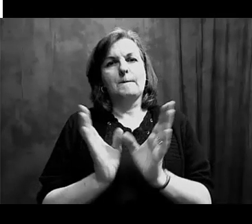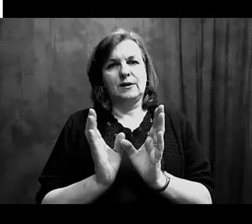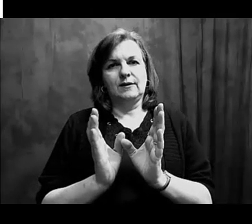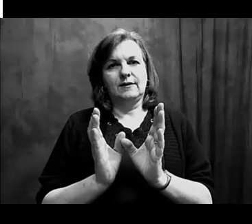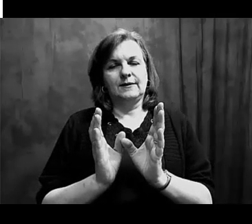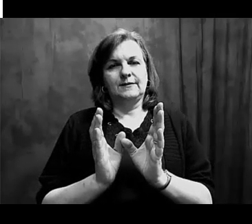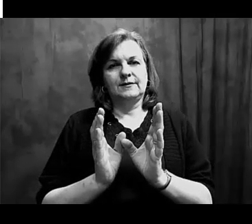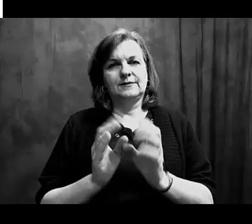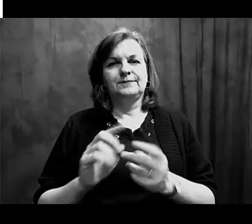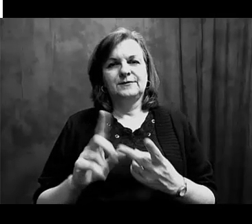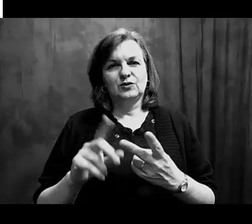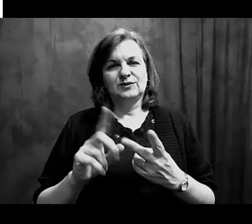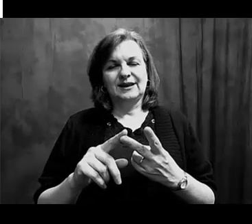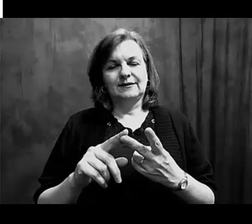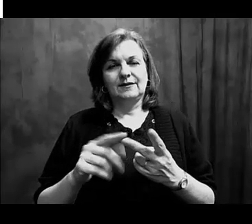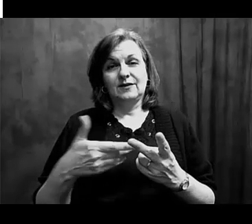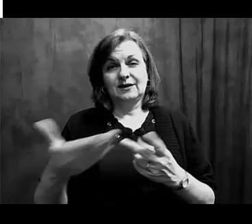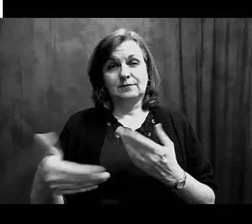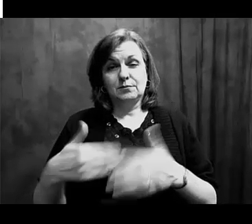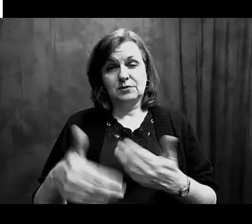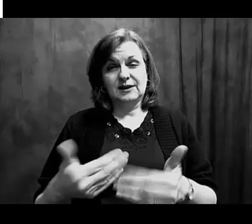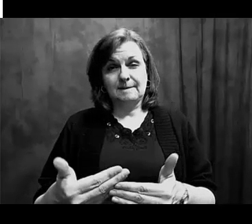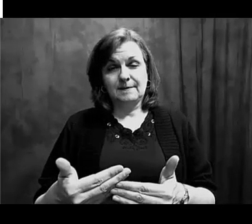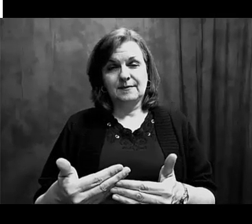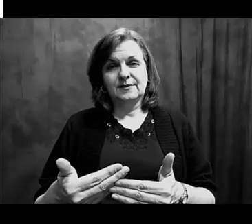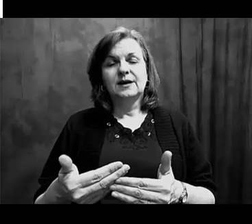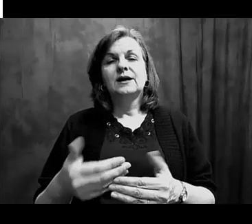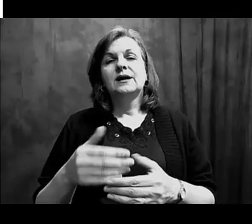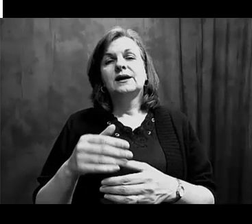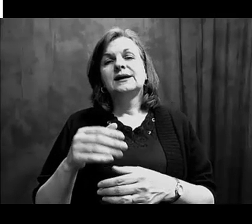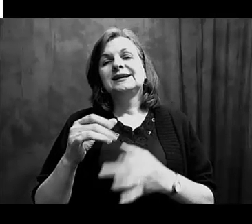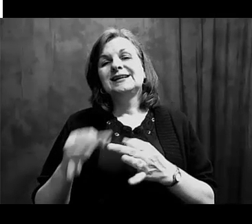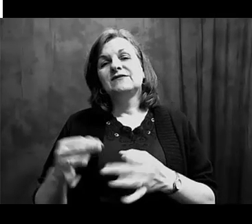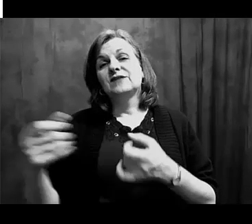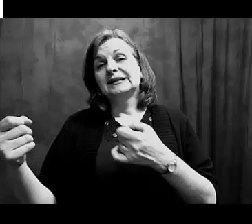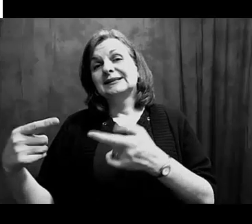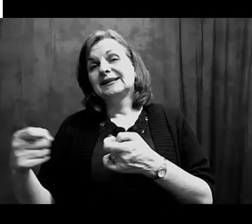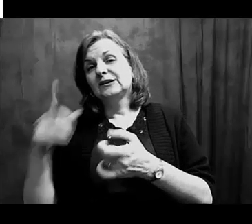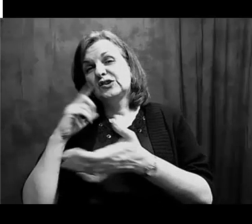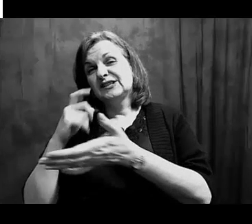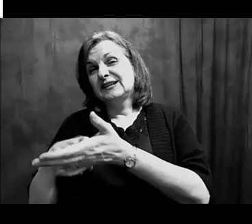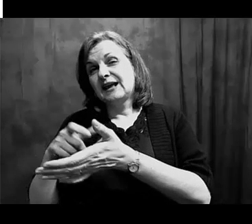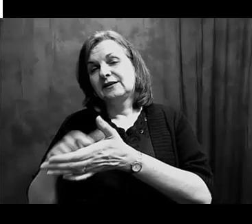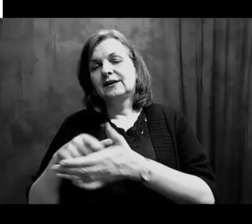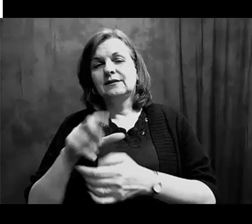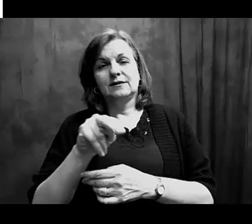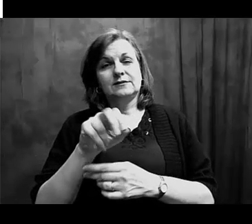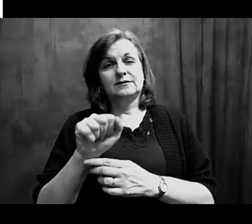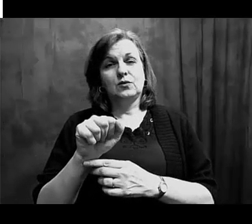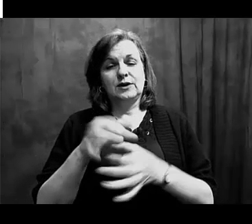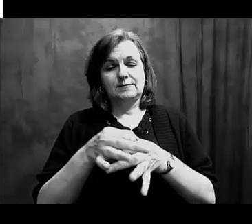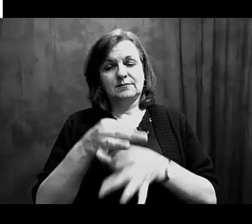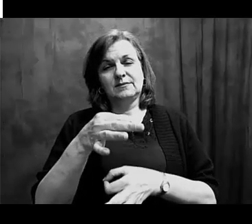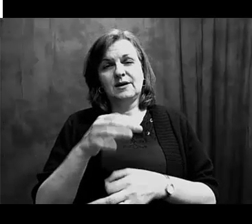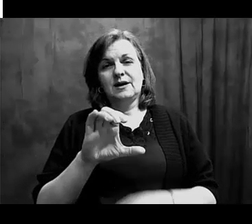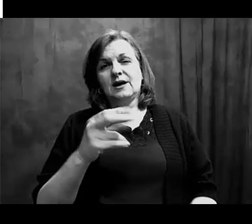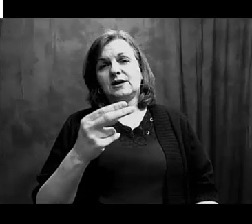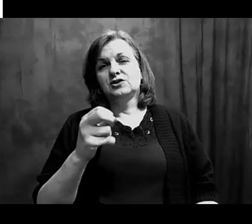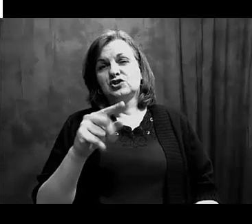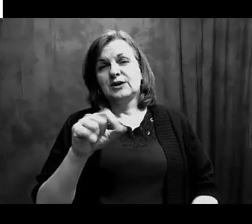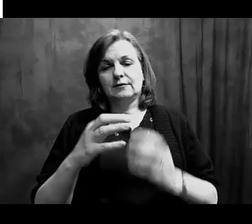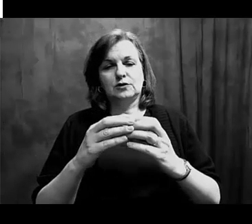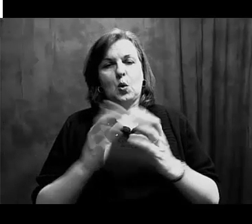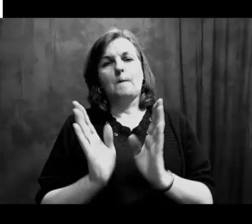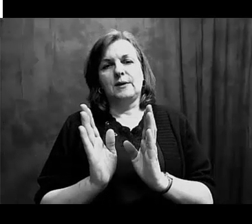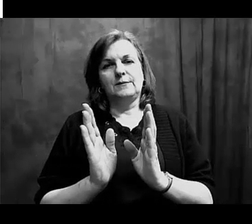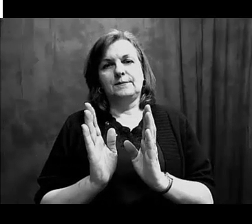so step two is open sodium channels and this is only if a signal is detected